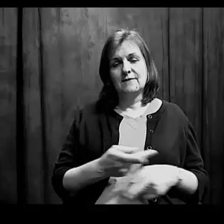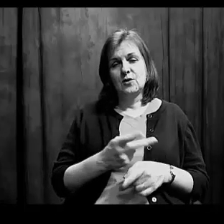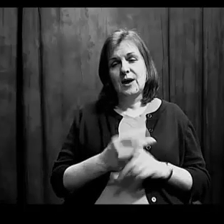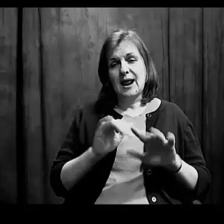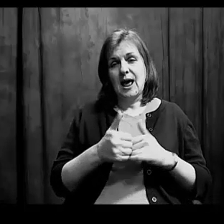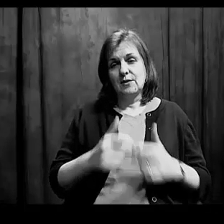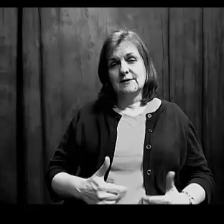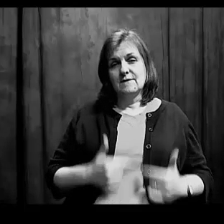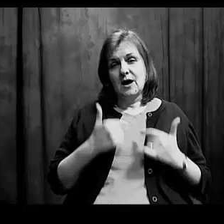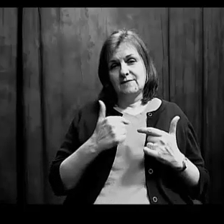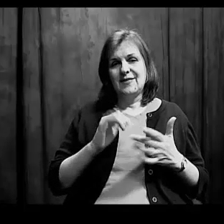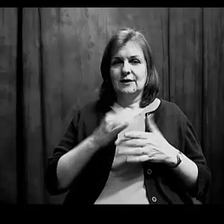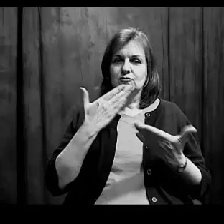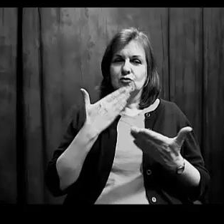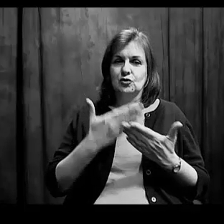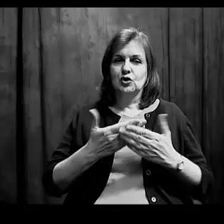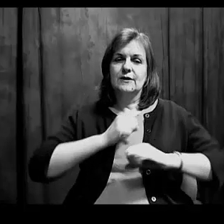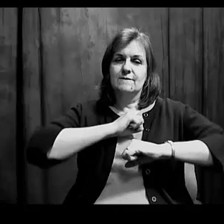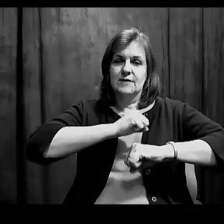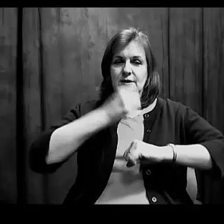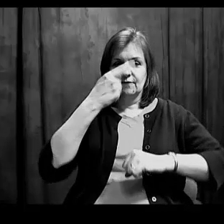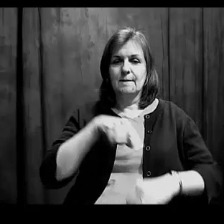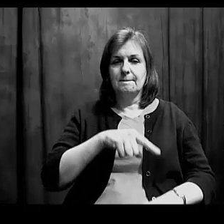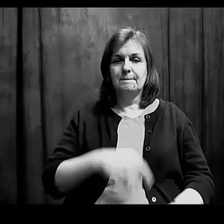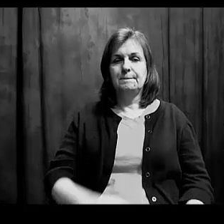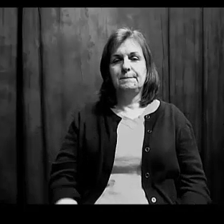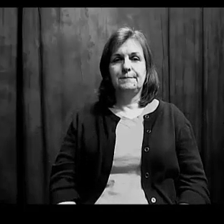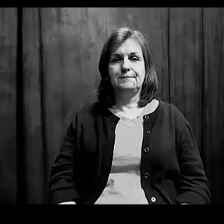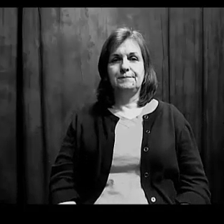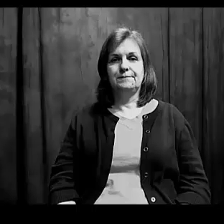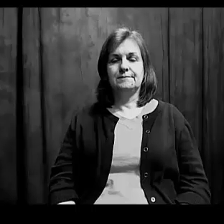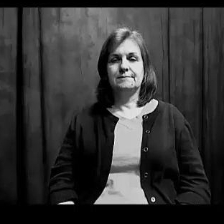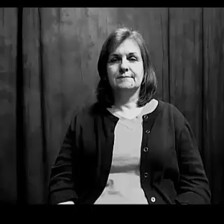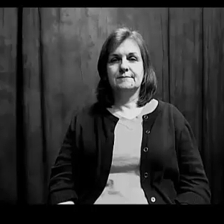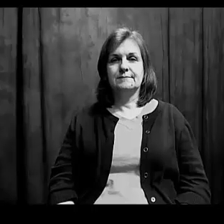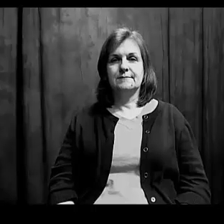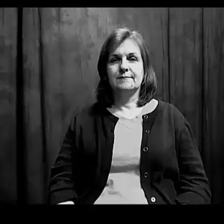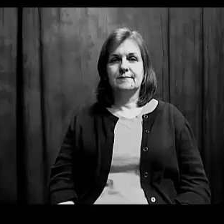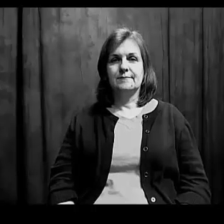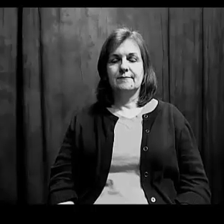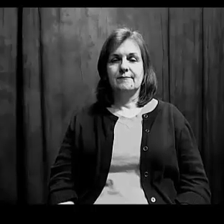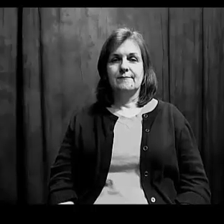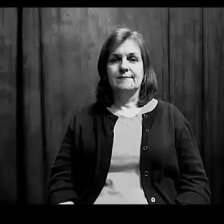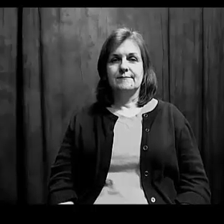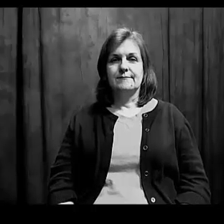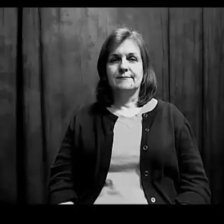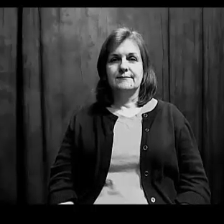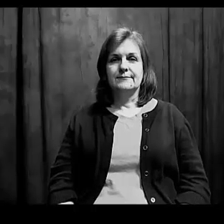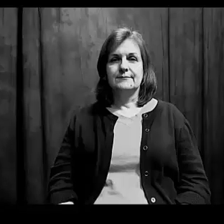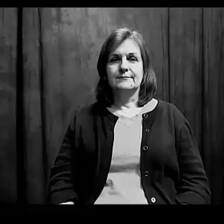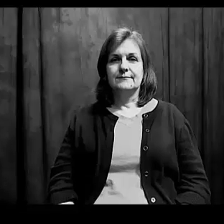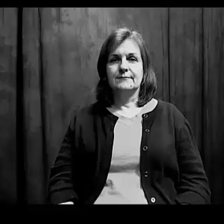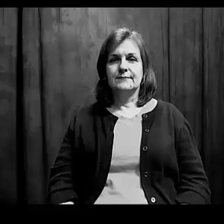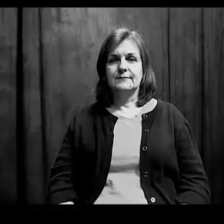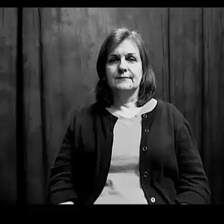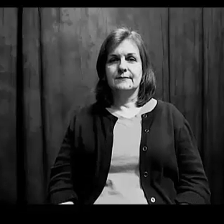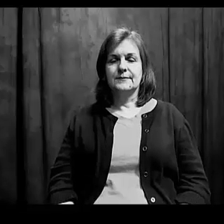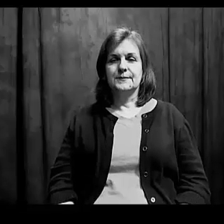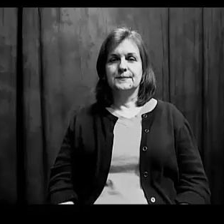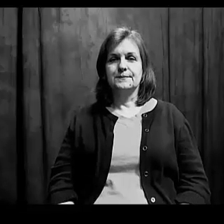organisms are going to find a way to survive this is a terrific defense mechanism for that